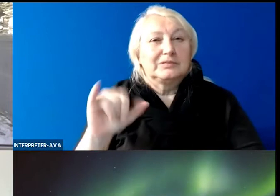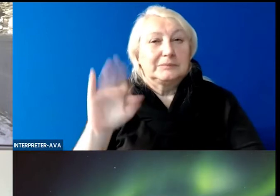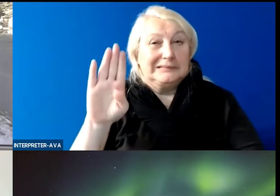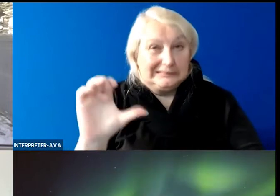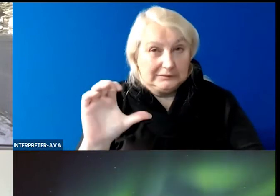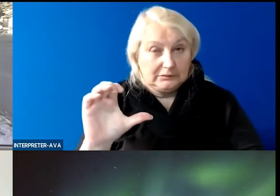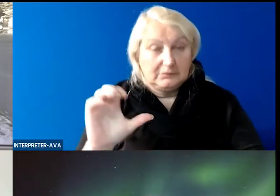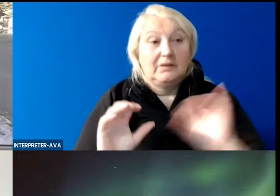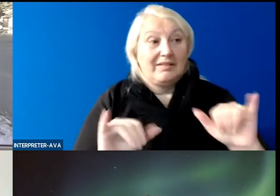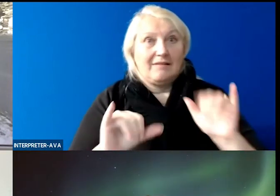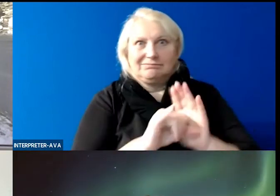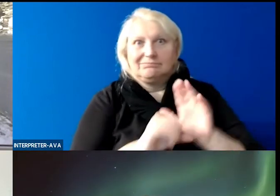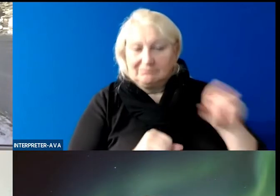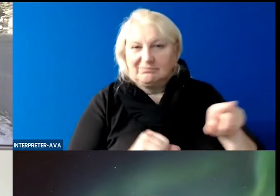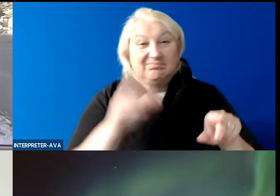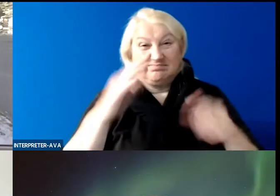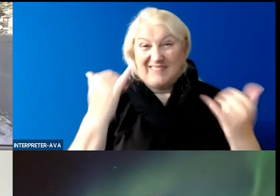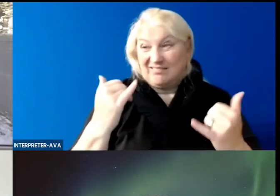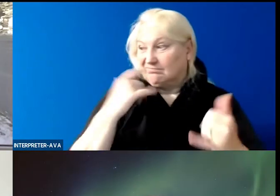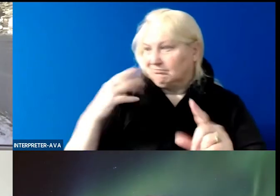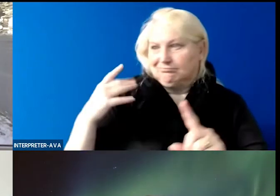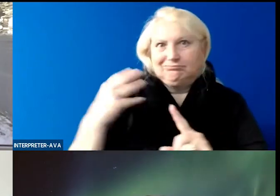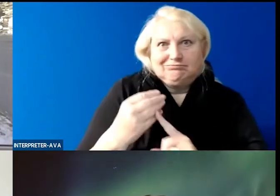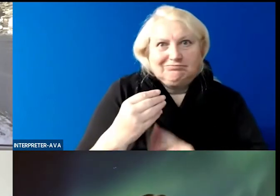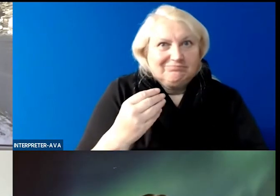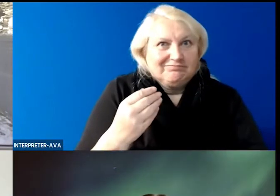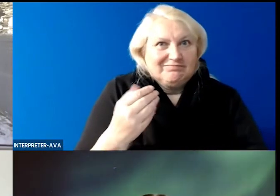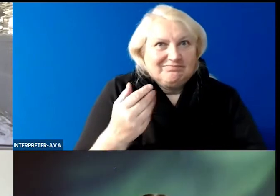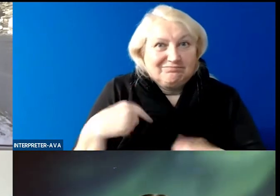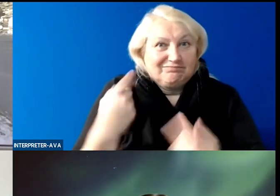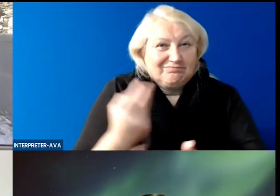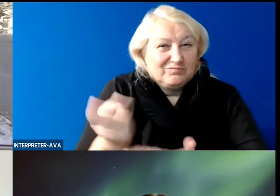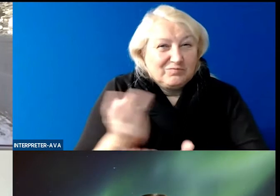I have been working out here for the last couple of weeks and it's been a great